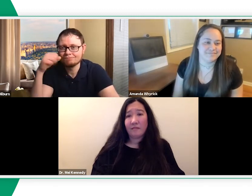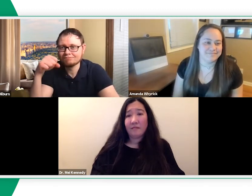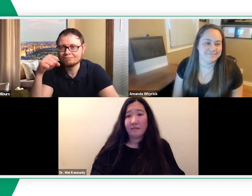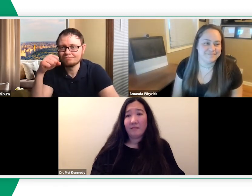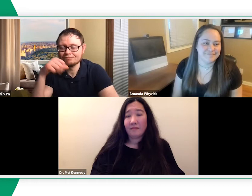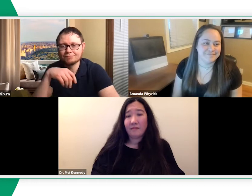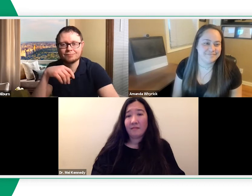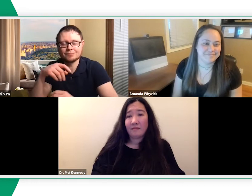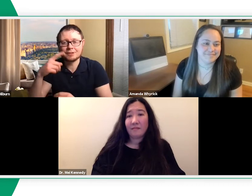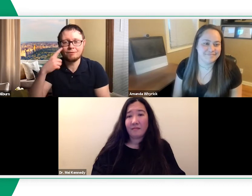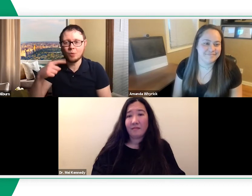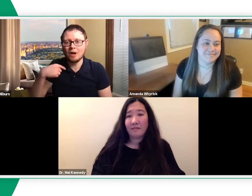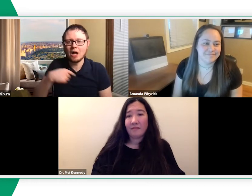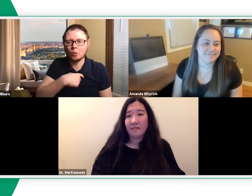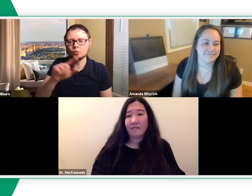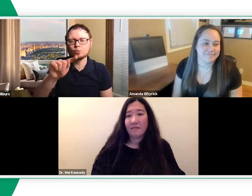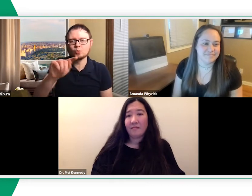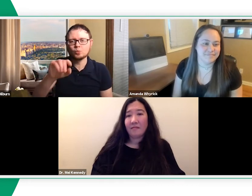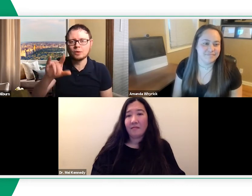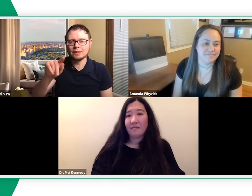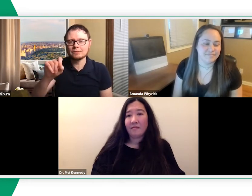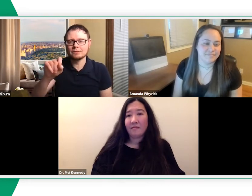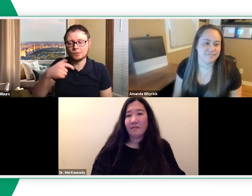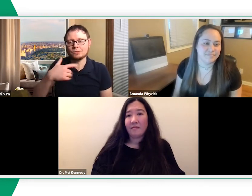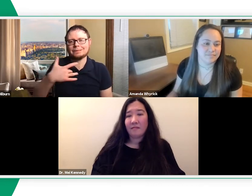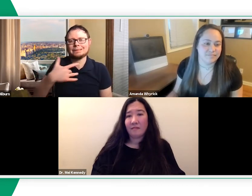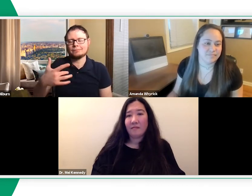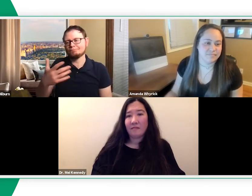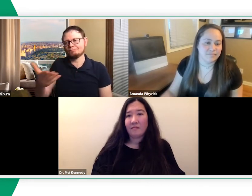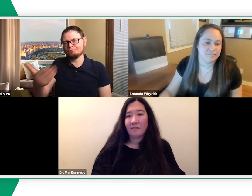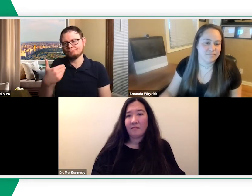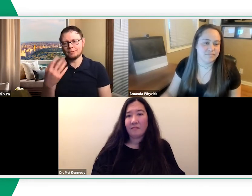be really nice. >>BRIAN MILBURN: Yeah.